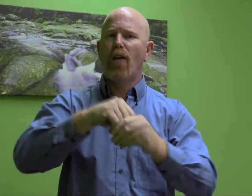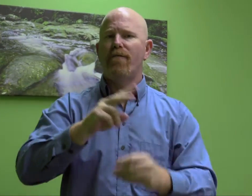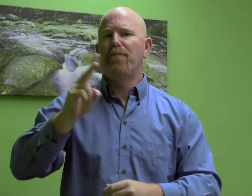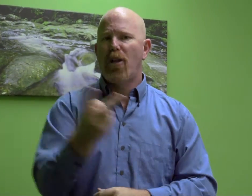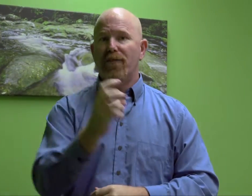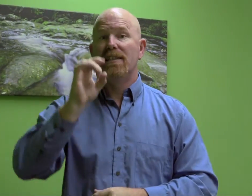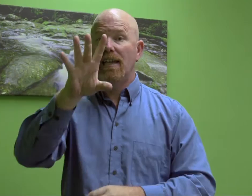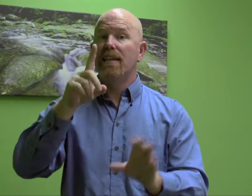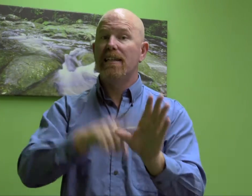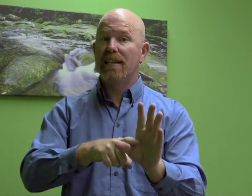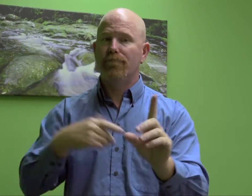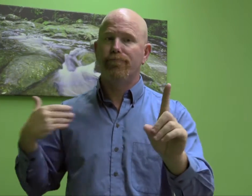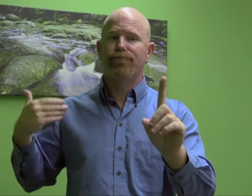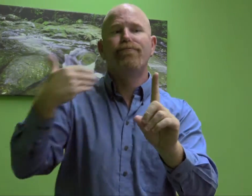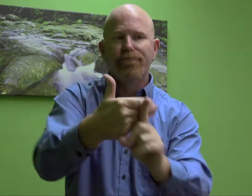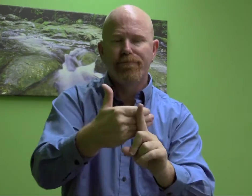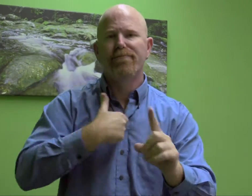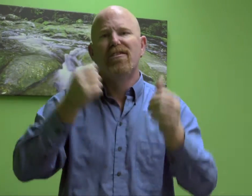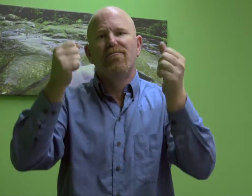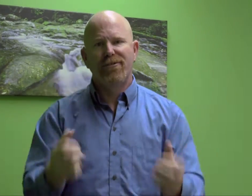I was actively involved with both clubs for 10 years.